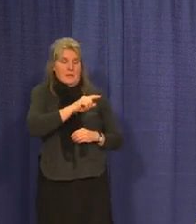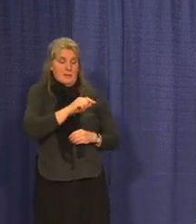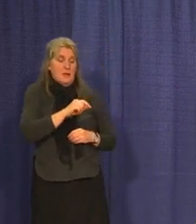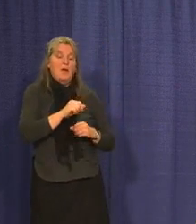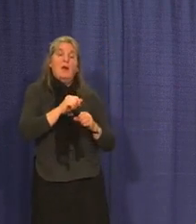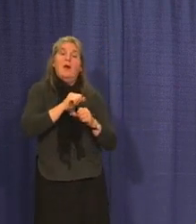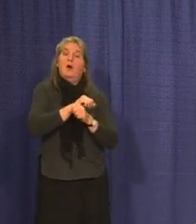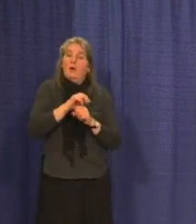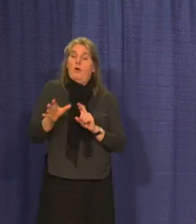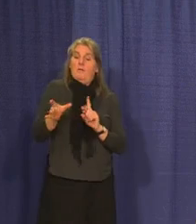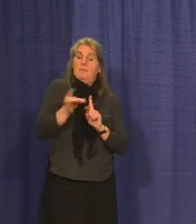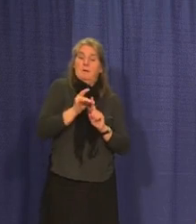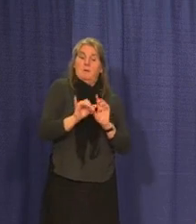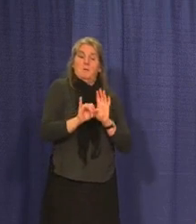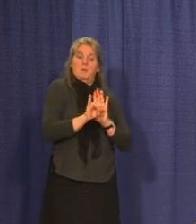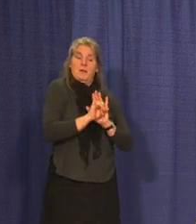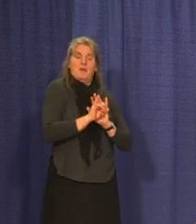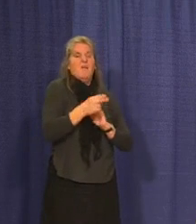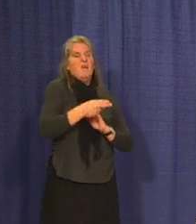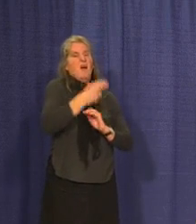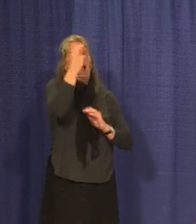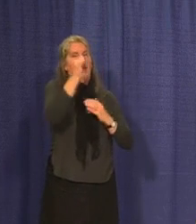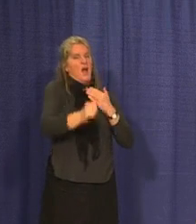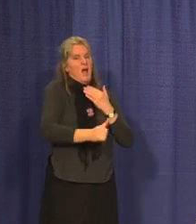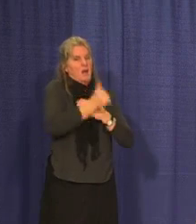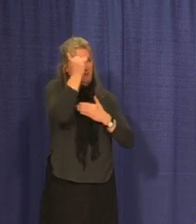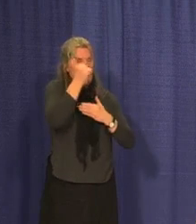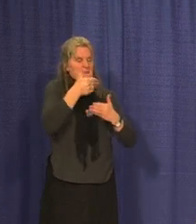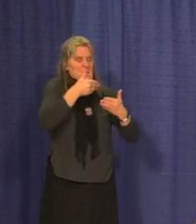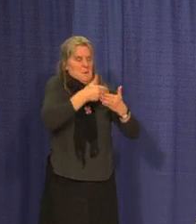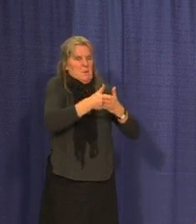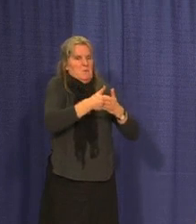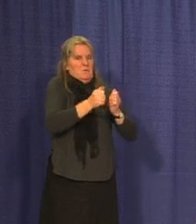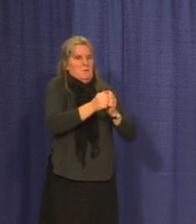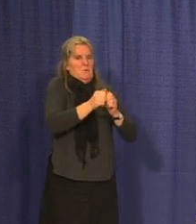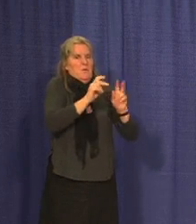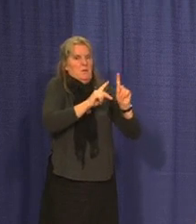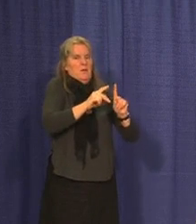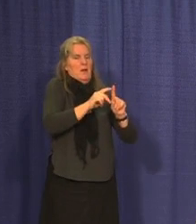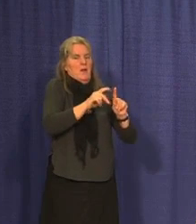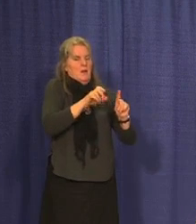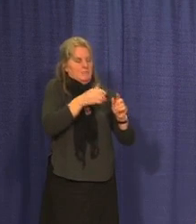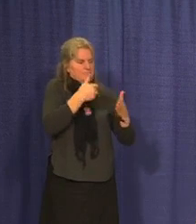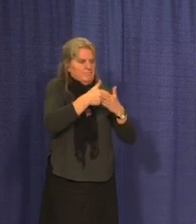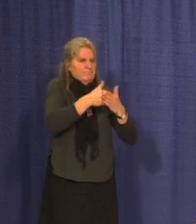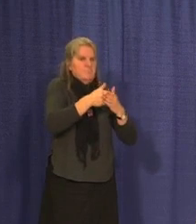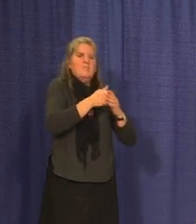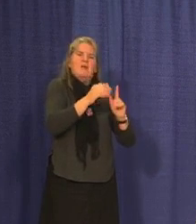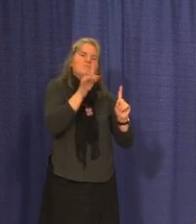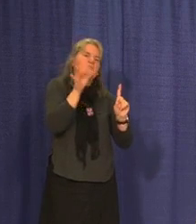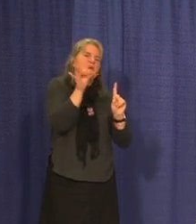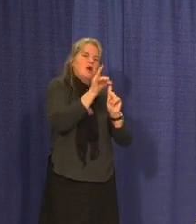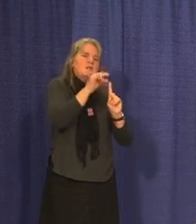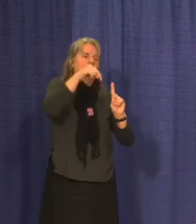seen that have been identified as COVID positive have been high-risk, symptomatic contacts identified through rigourous